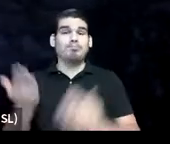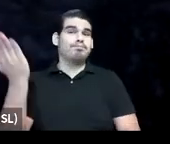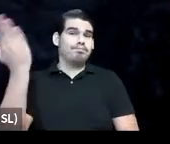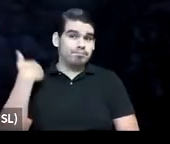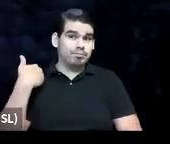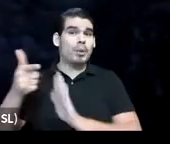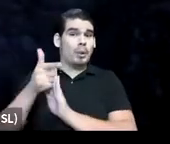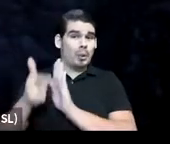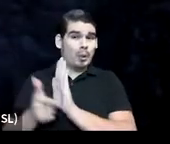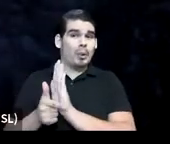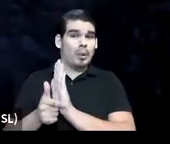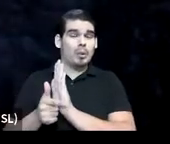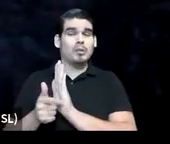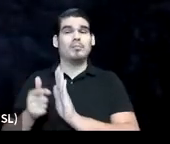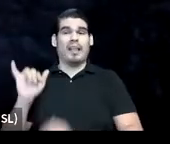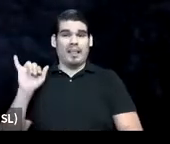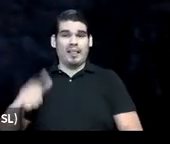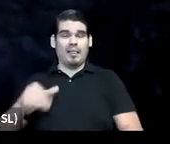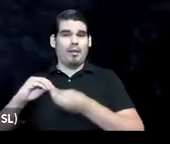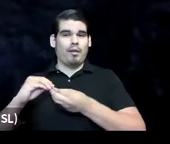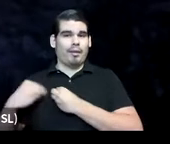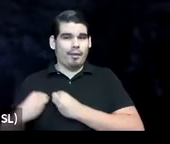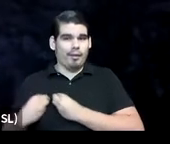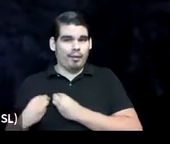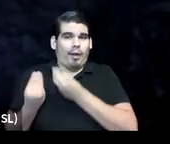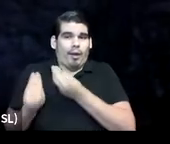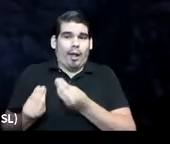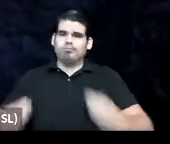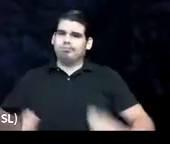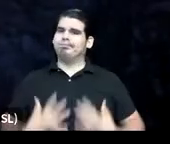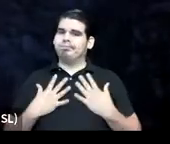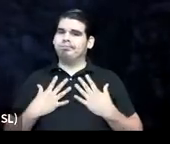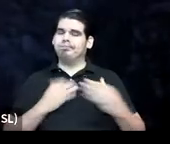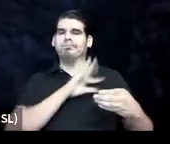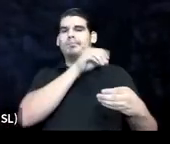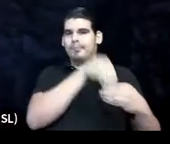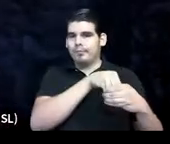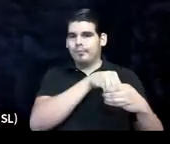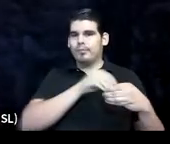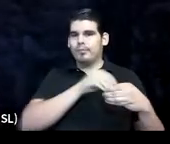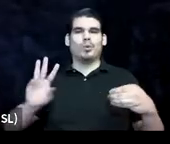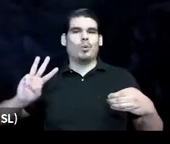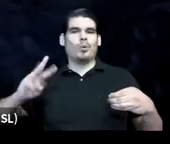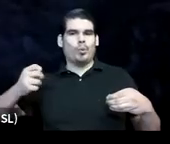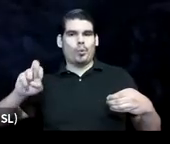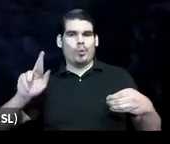Just as with every research paper or argumentative essay you've ever written. You got to cite your sources be at a link or whatever formatting style you like